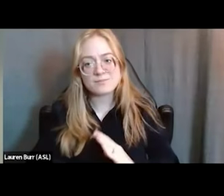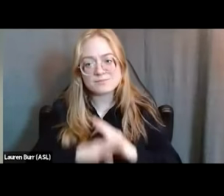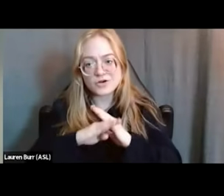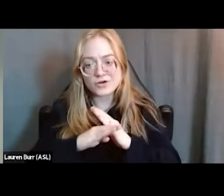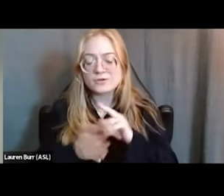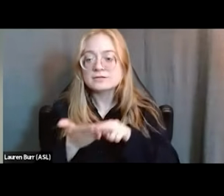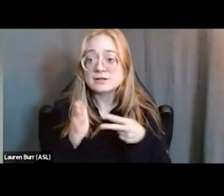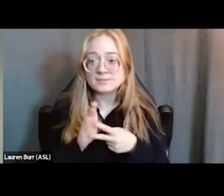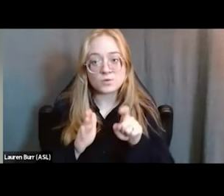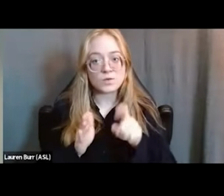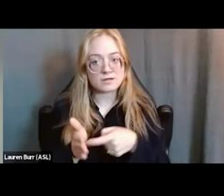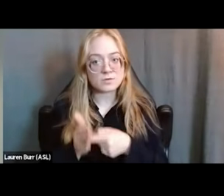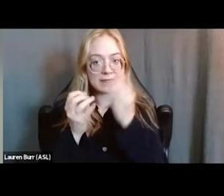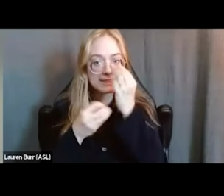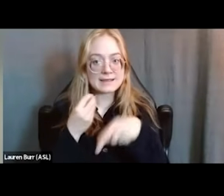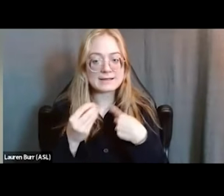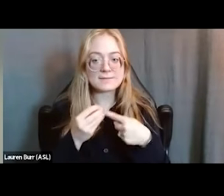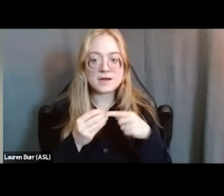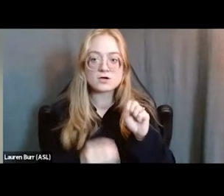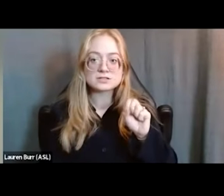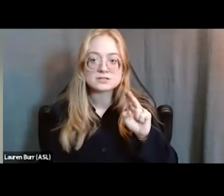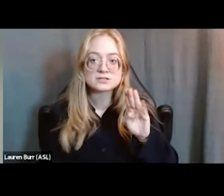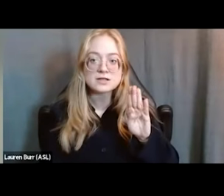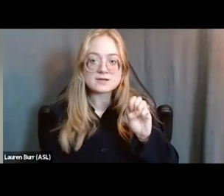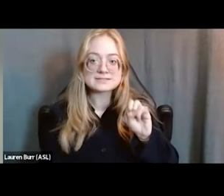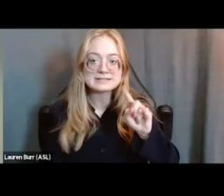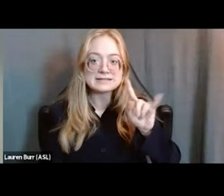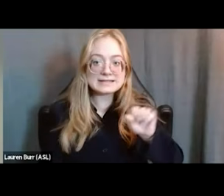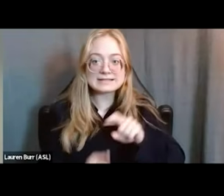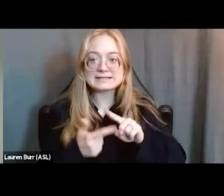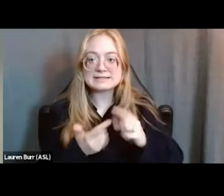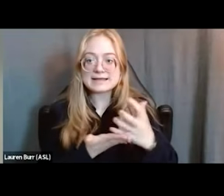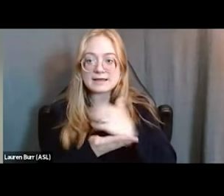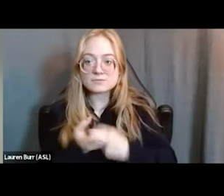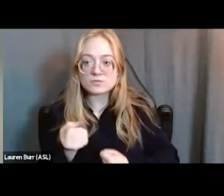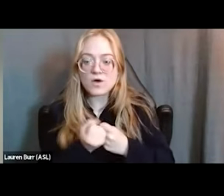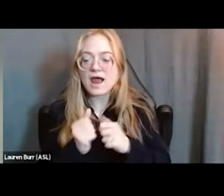when we're thinking about subsidies and income supports is how do we get folks these needed resources and supplies?